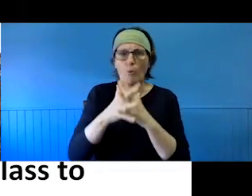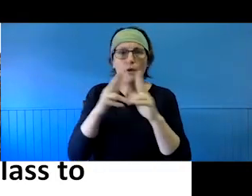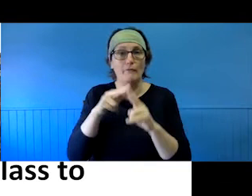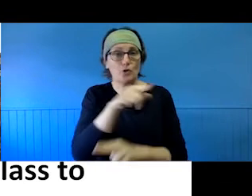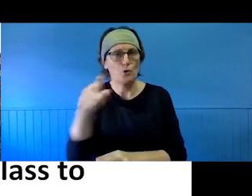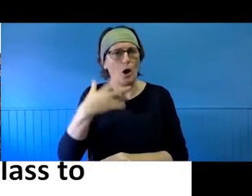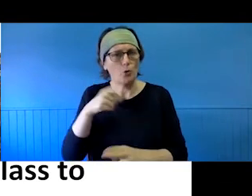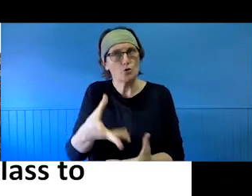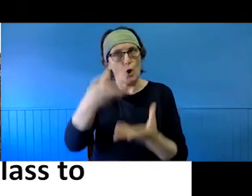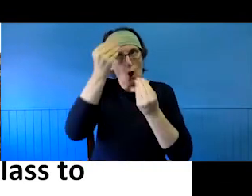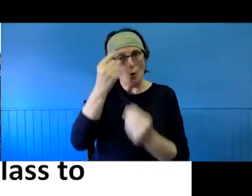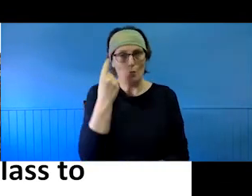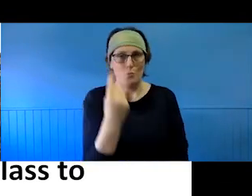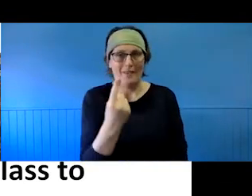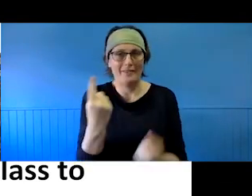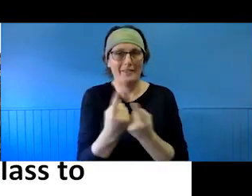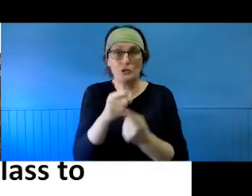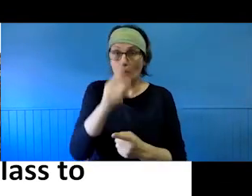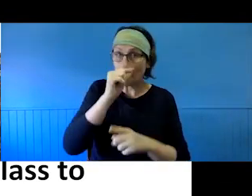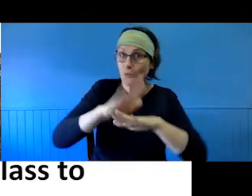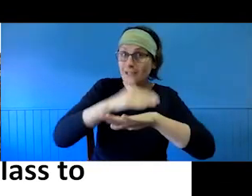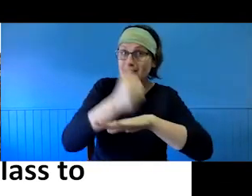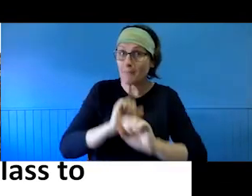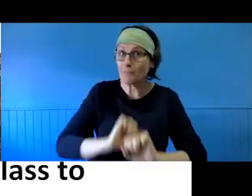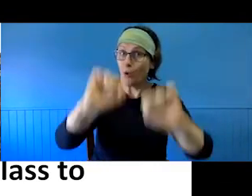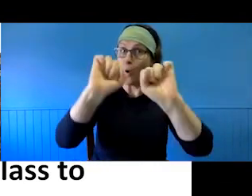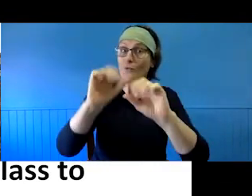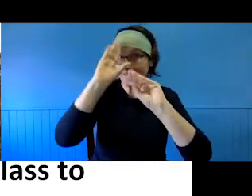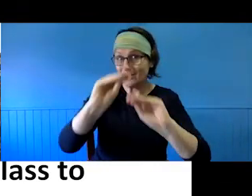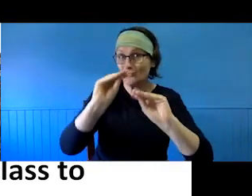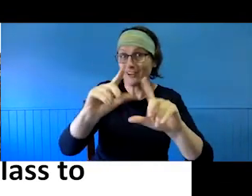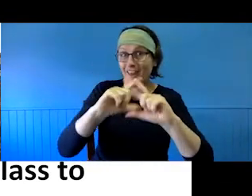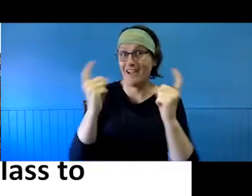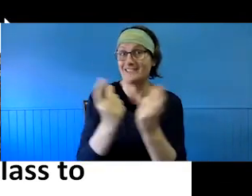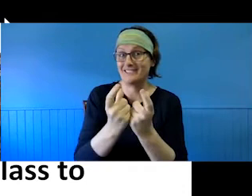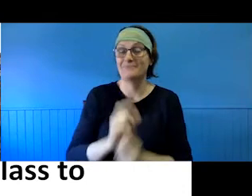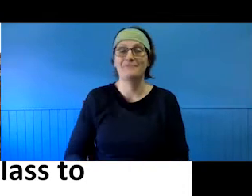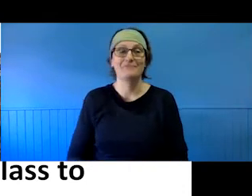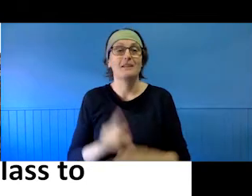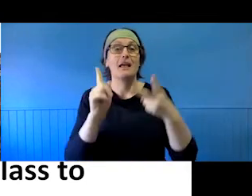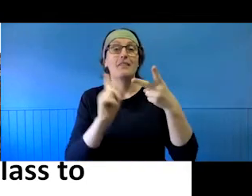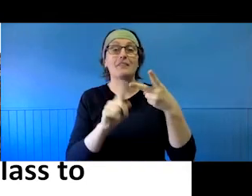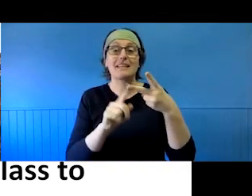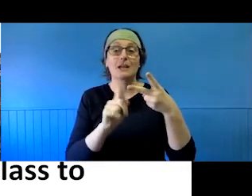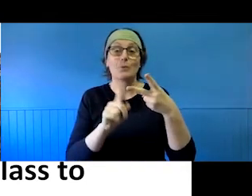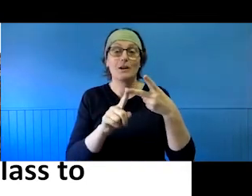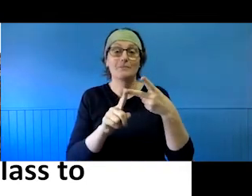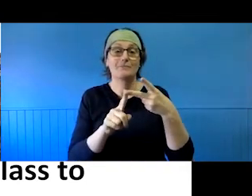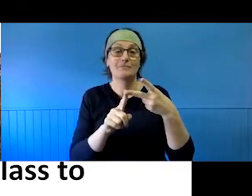you can actually implement maybe in your next music class that you're teaching. The second overarching question that I think is really